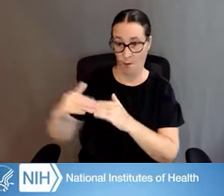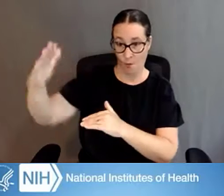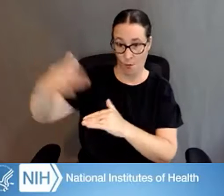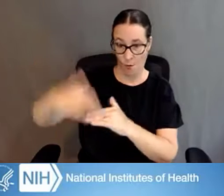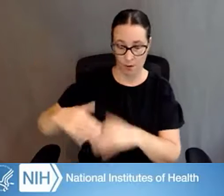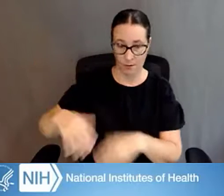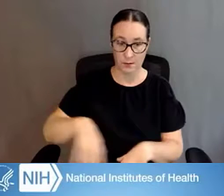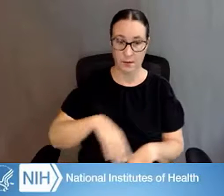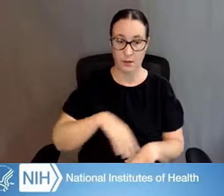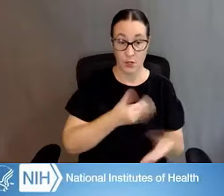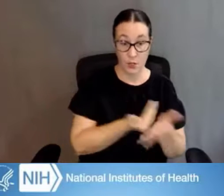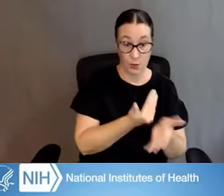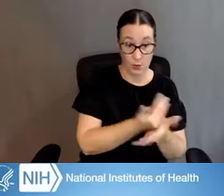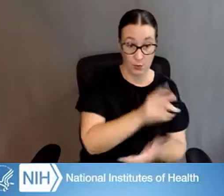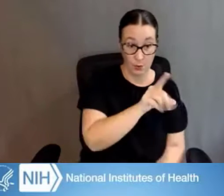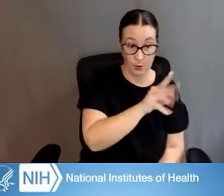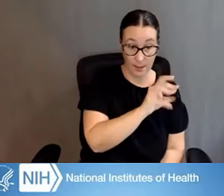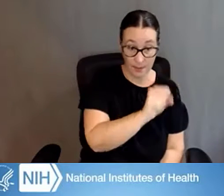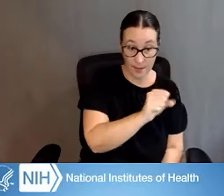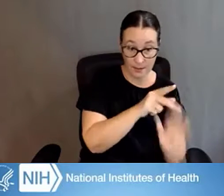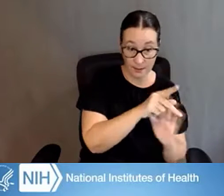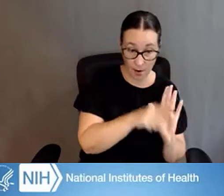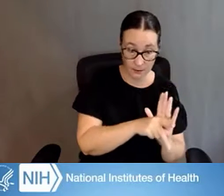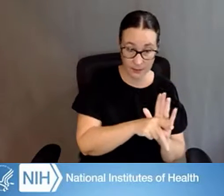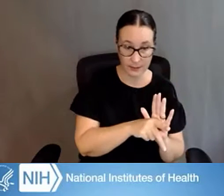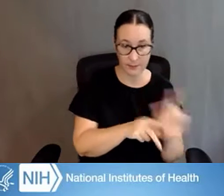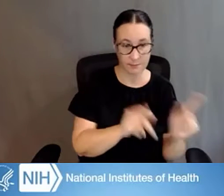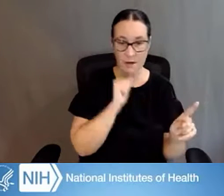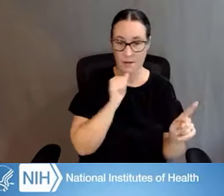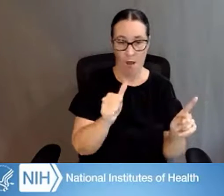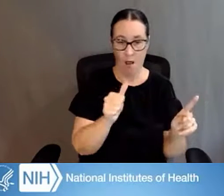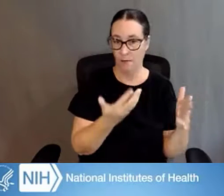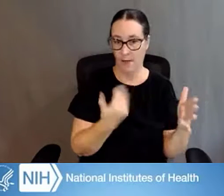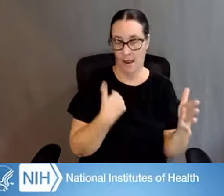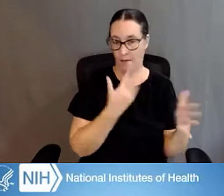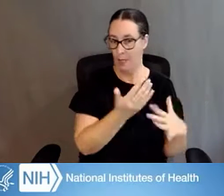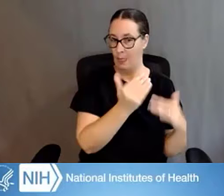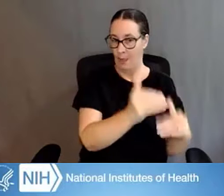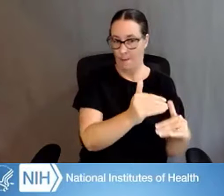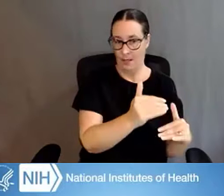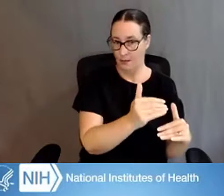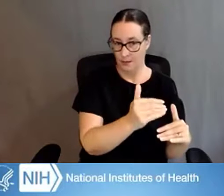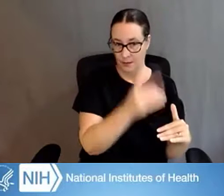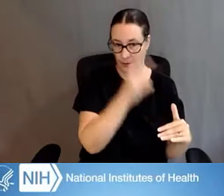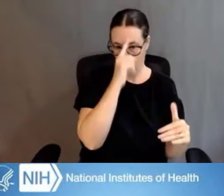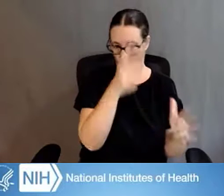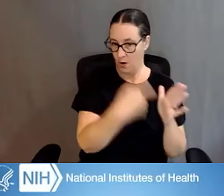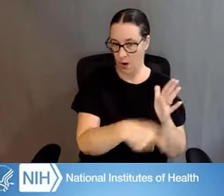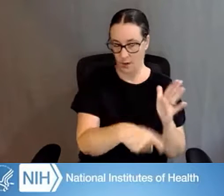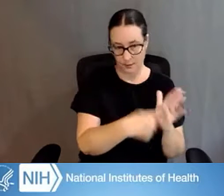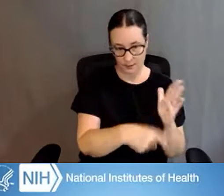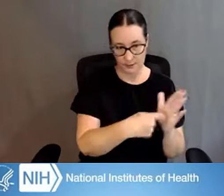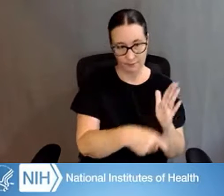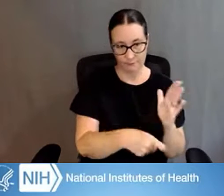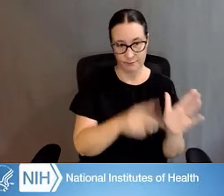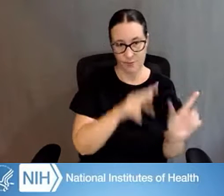Data Management and Sharing Policy is not limited and does not have a cost threshold in it, so it applies much more broadly.